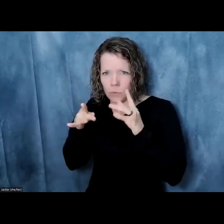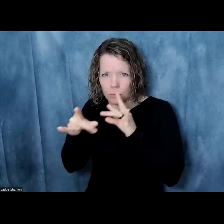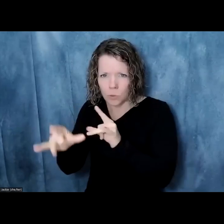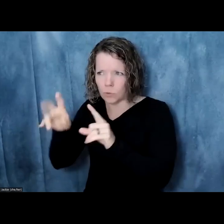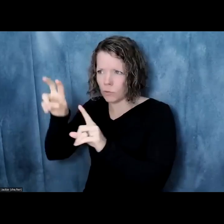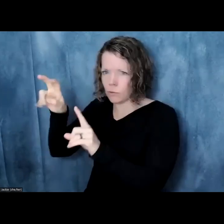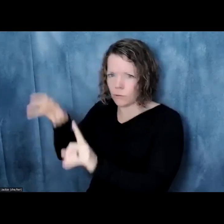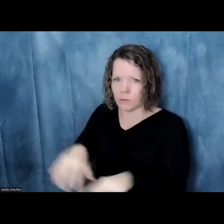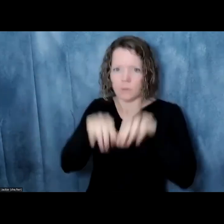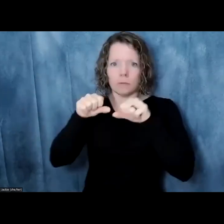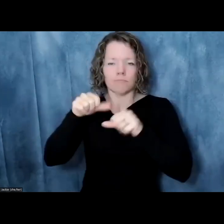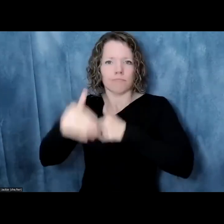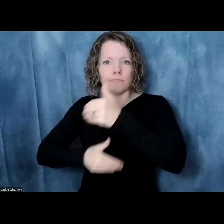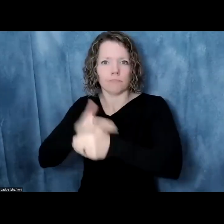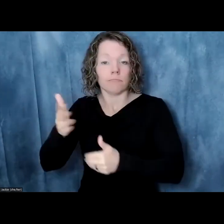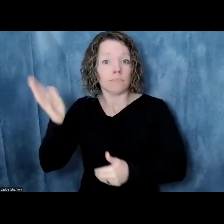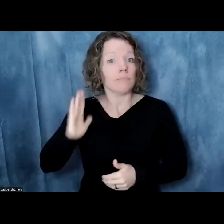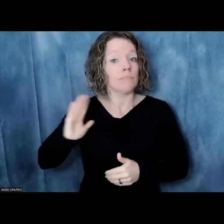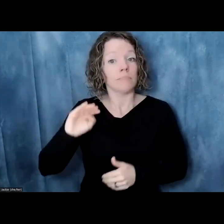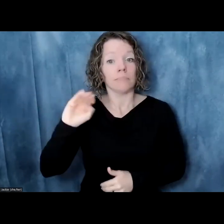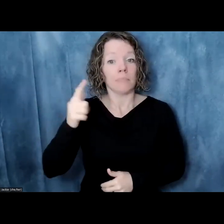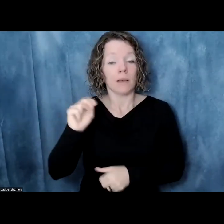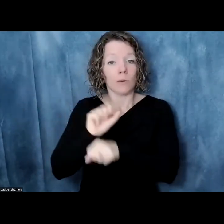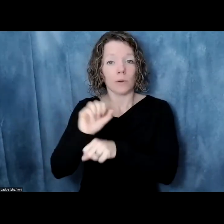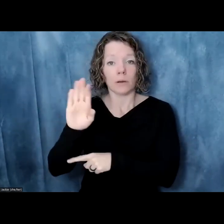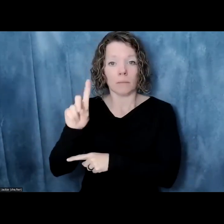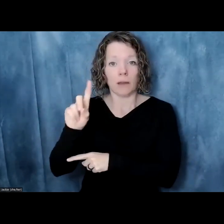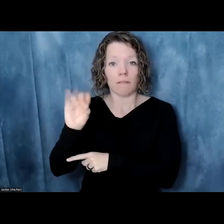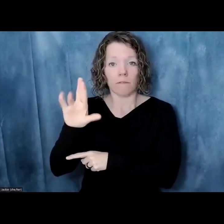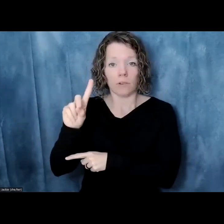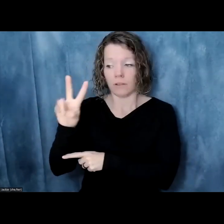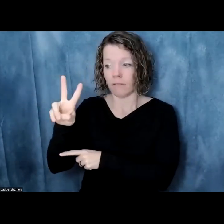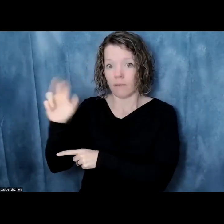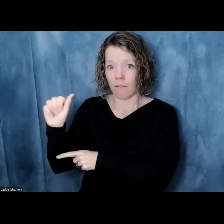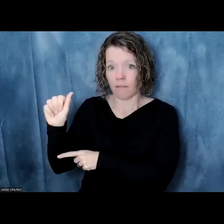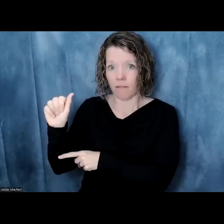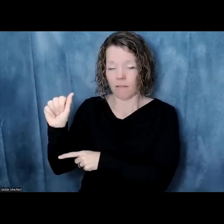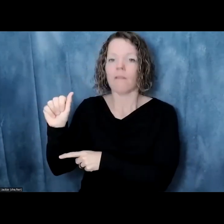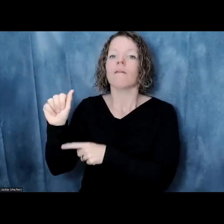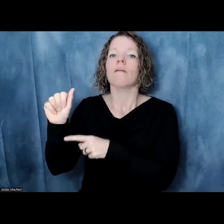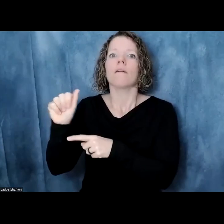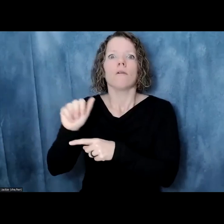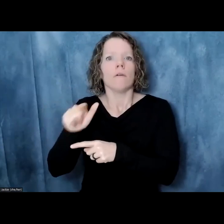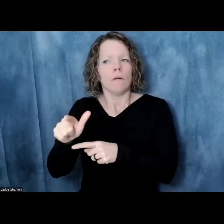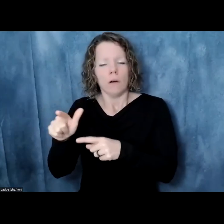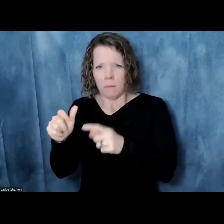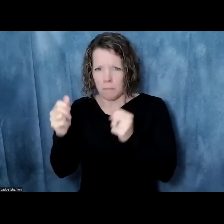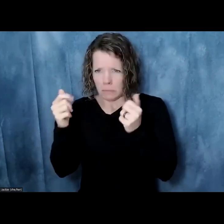and brings her portfolio of research and colleagues and helps expand enhance research that